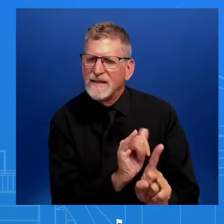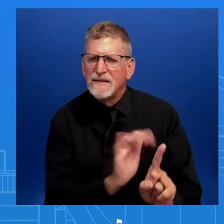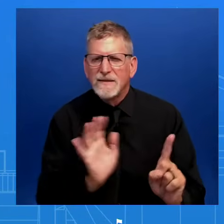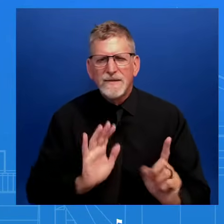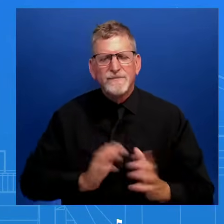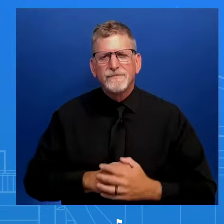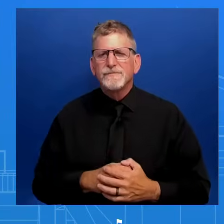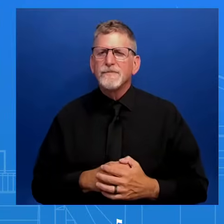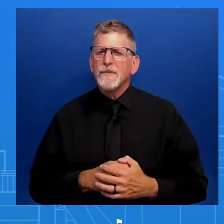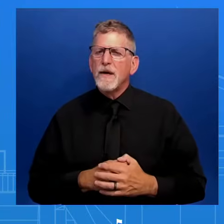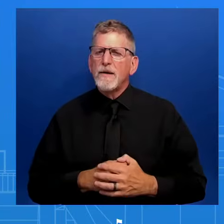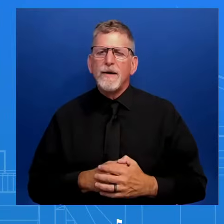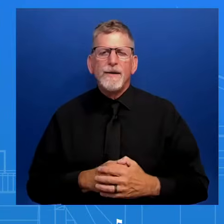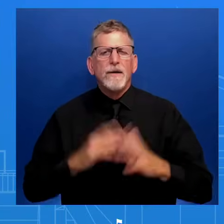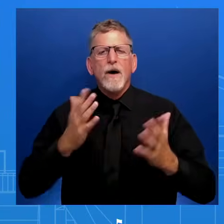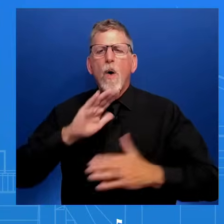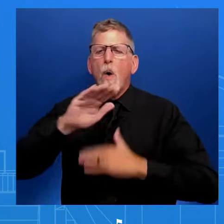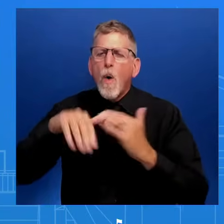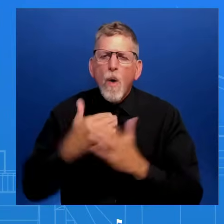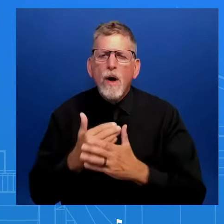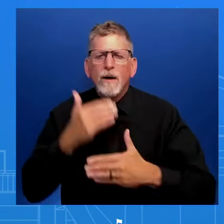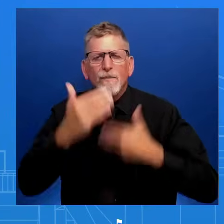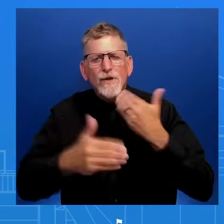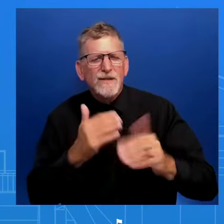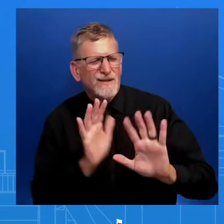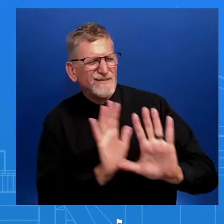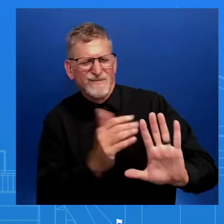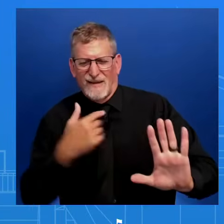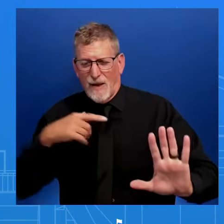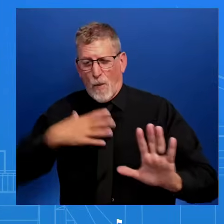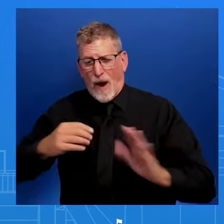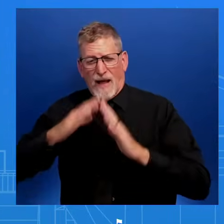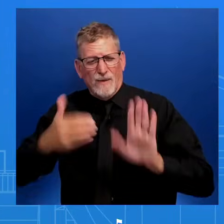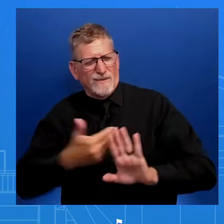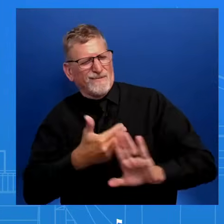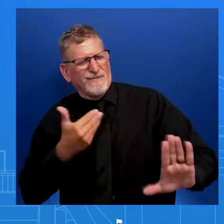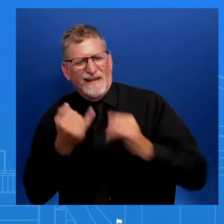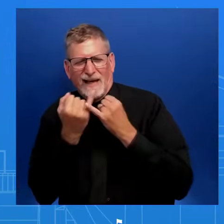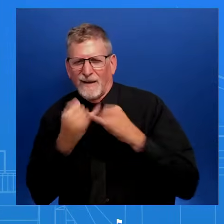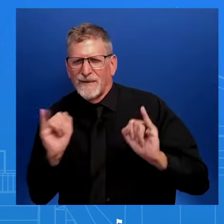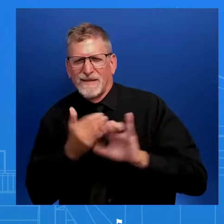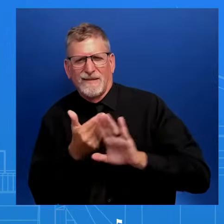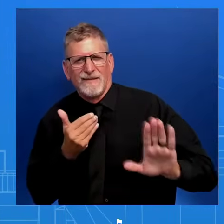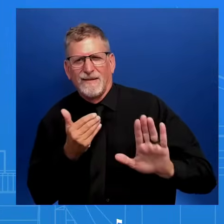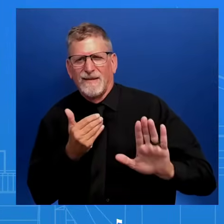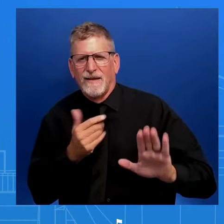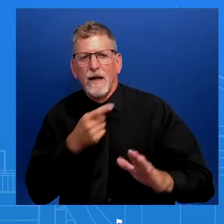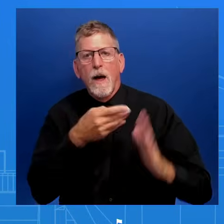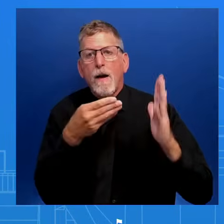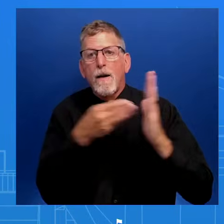you mentioned DOJ. Does he have any concerns that the pros- -- the deal prosecutors put together fell apart and couldn't judge? Ms. Jean-Pierre: We're just not going to --